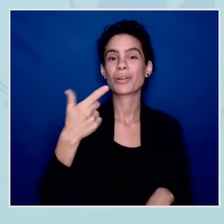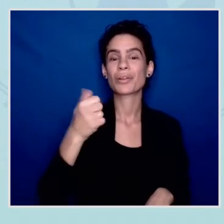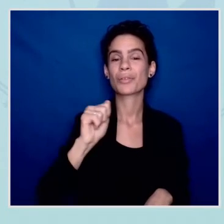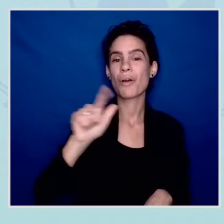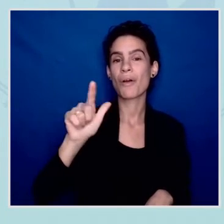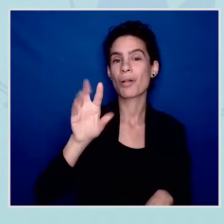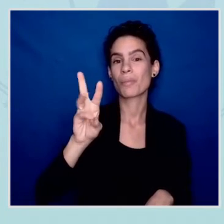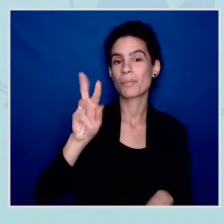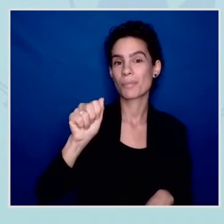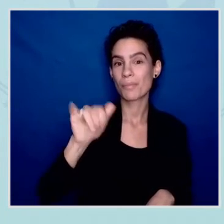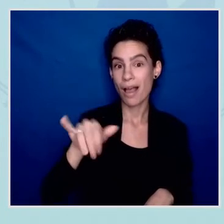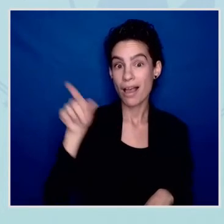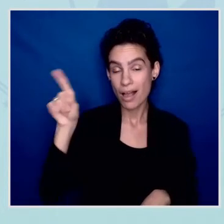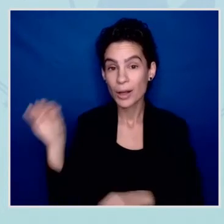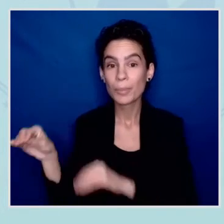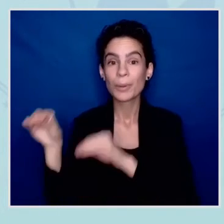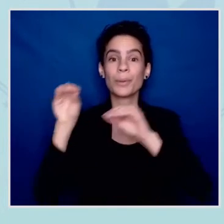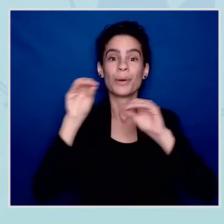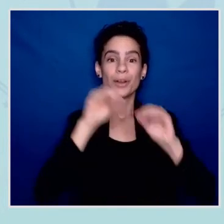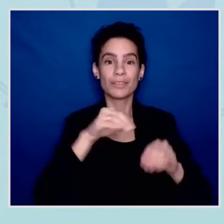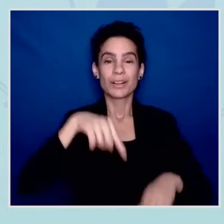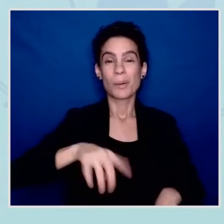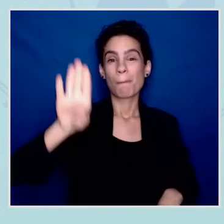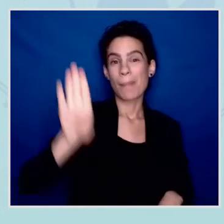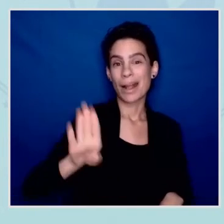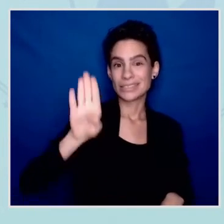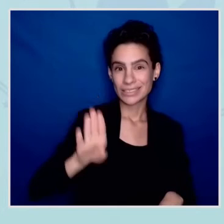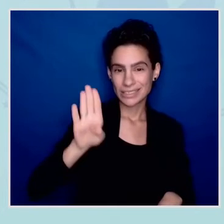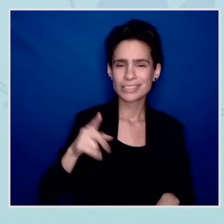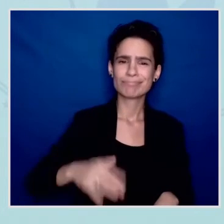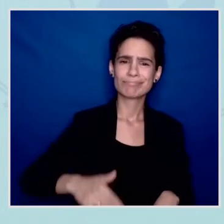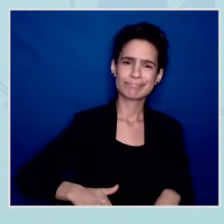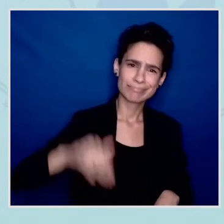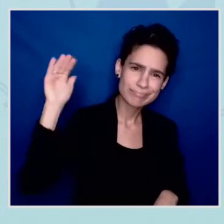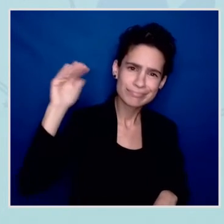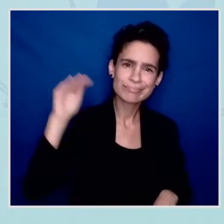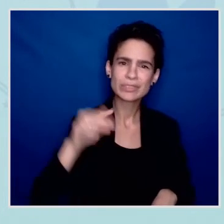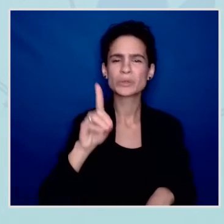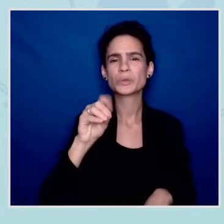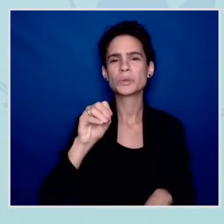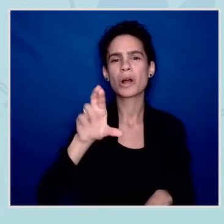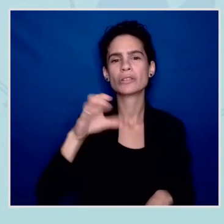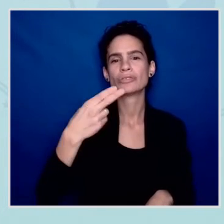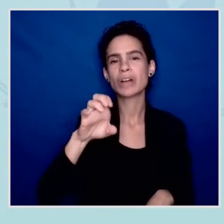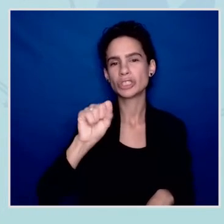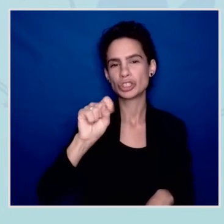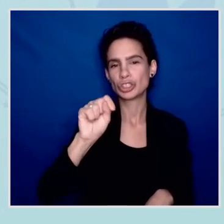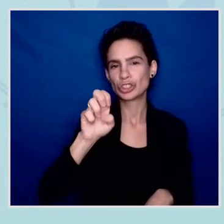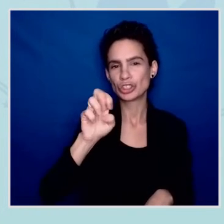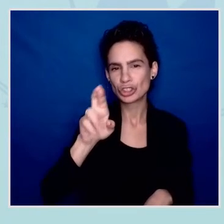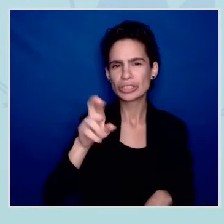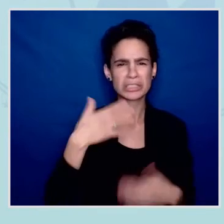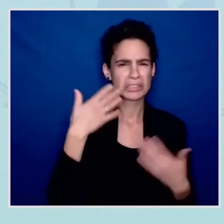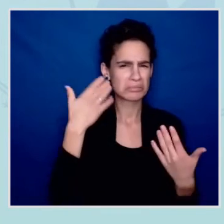DOWNSIDE, THEY ARE NOT FROM